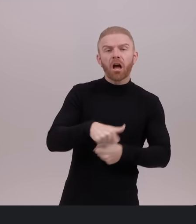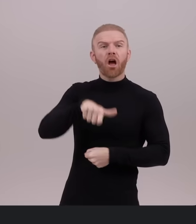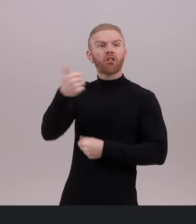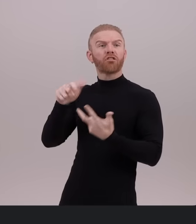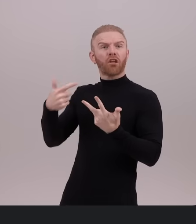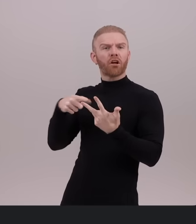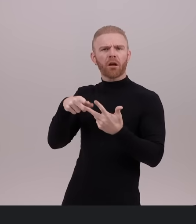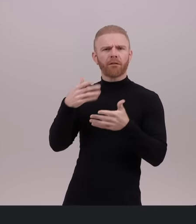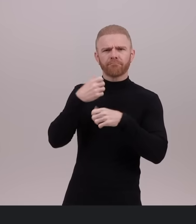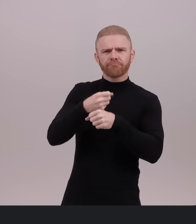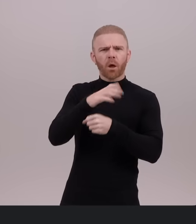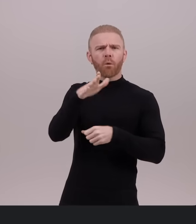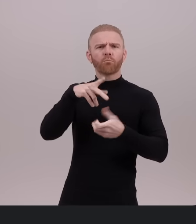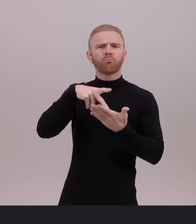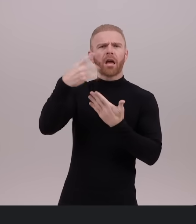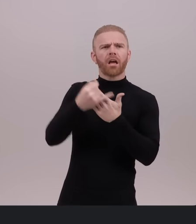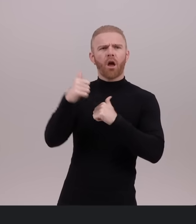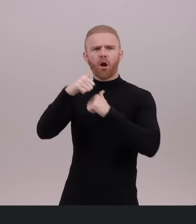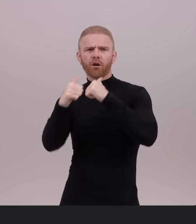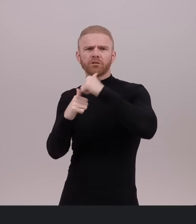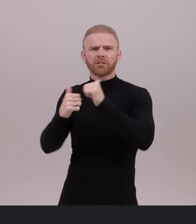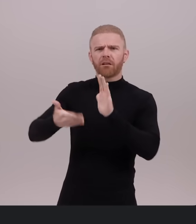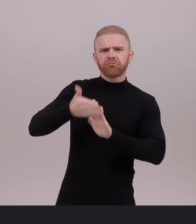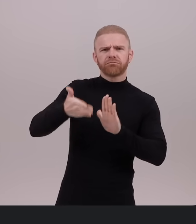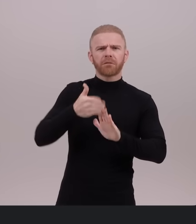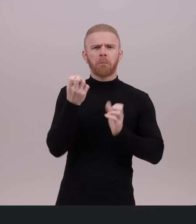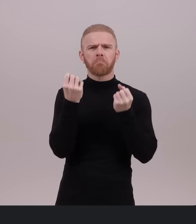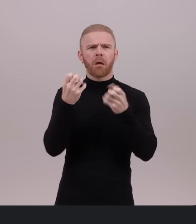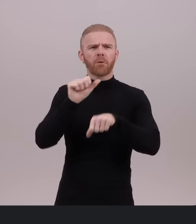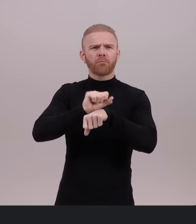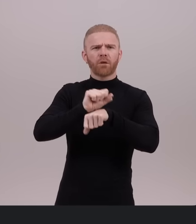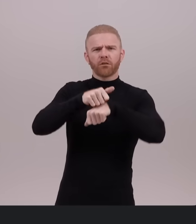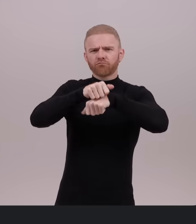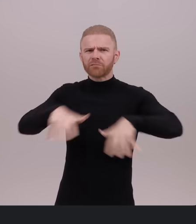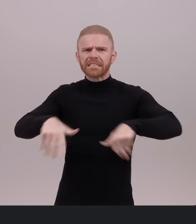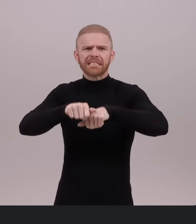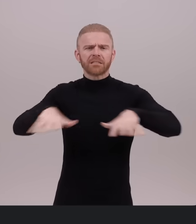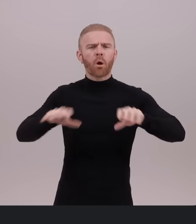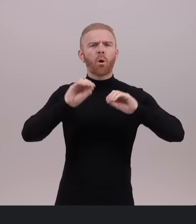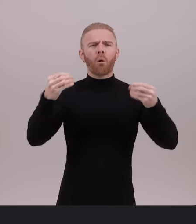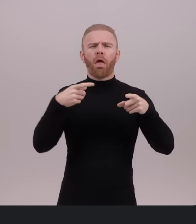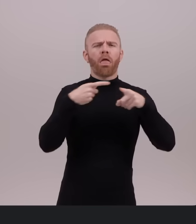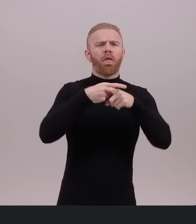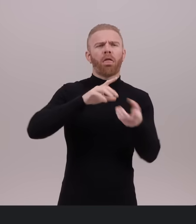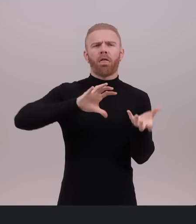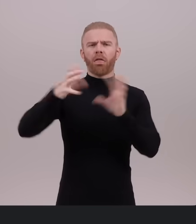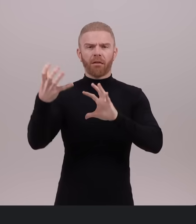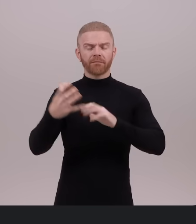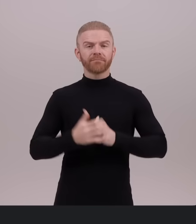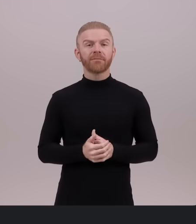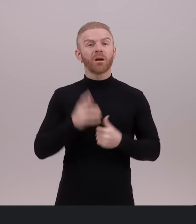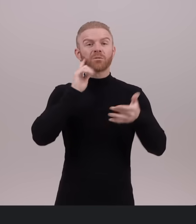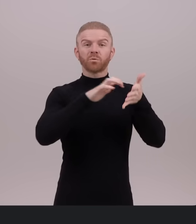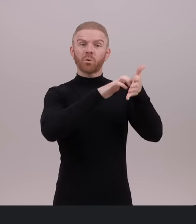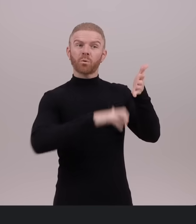in multiple work-trees, collaborating without collisions. For coding tasks, you can use Antigravity 2.0